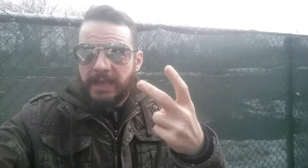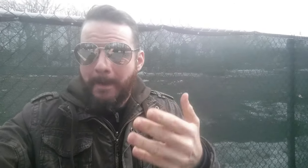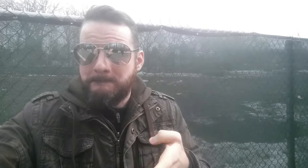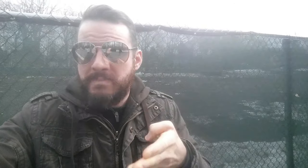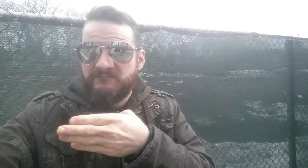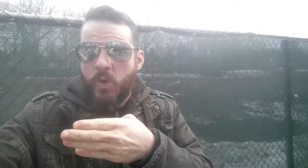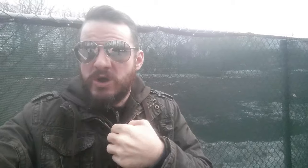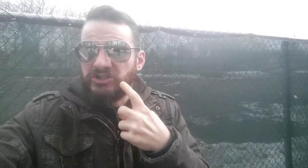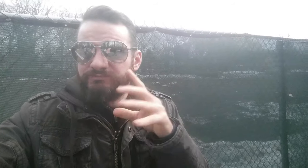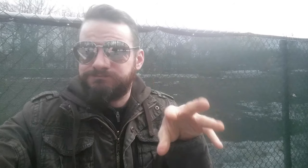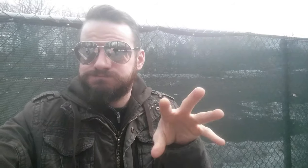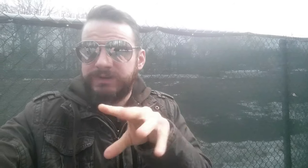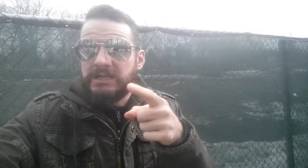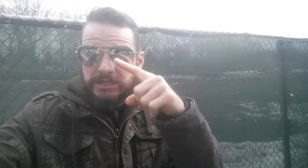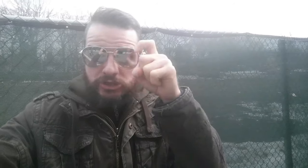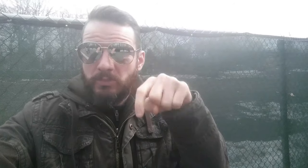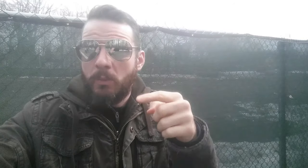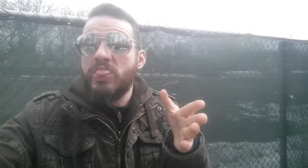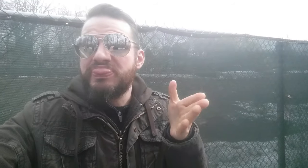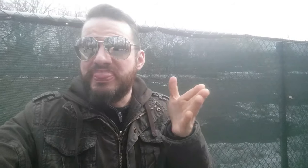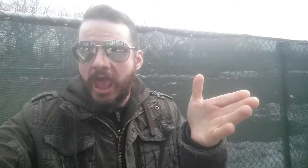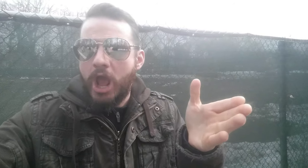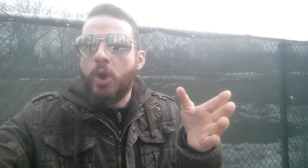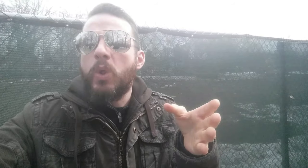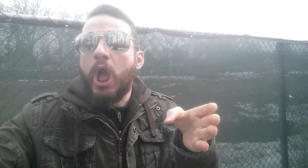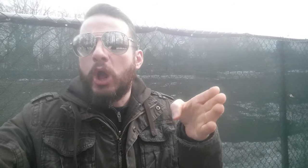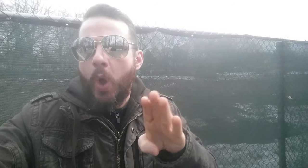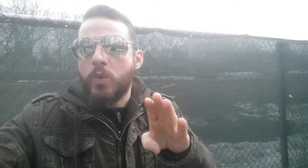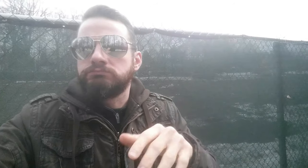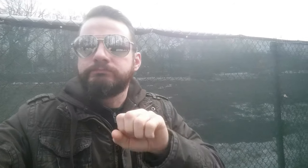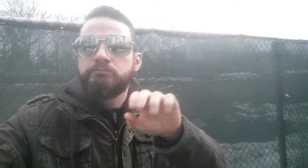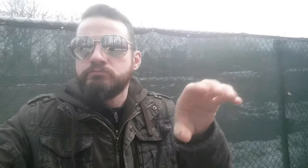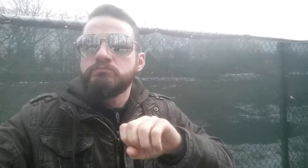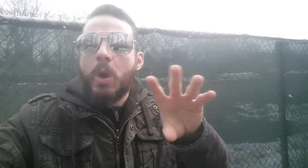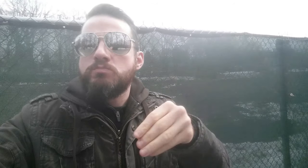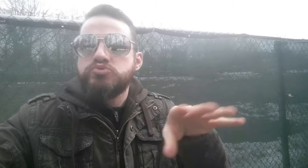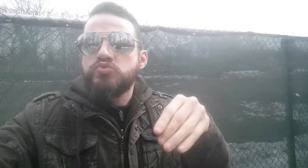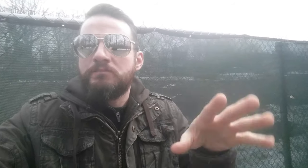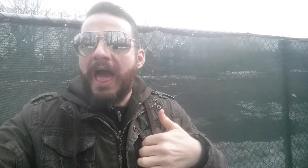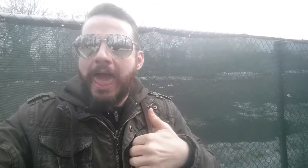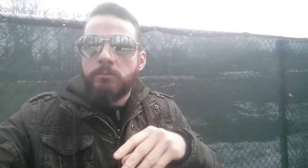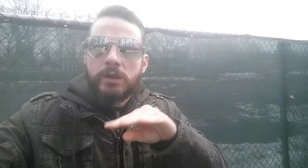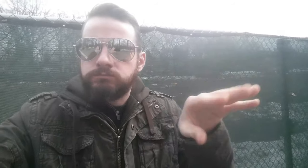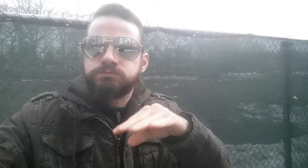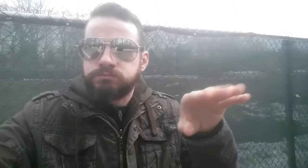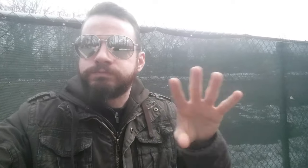I have seen it before I'm filming it, it was there in the summer. They have closed it and moved the animals to somewhere else.